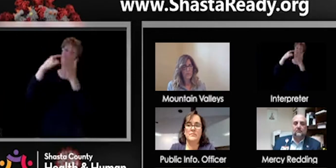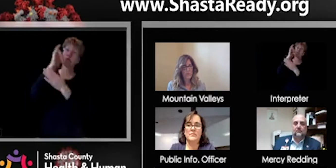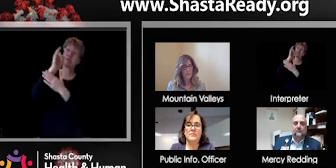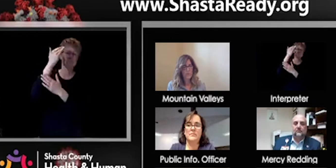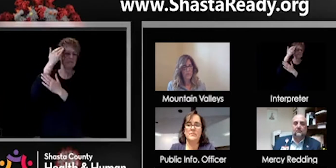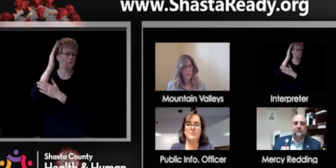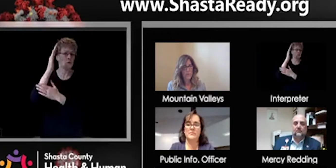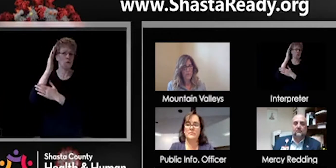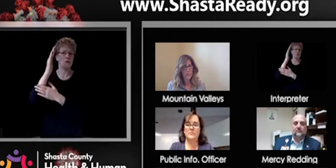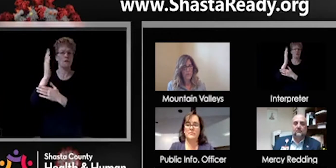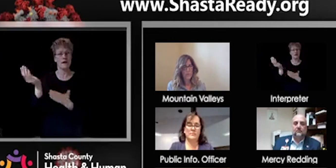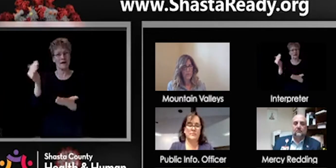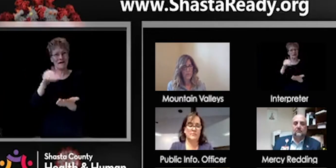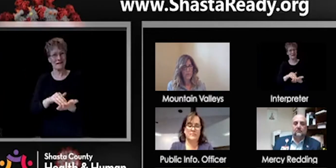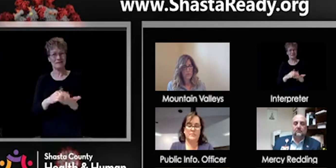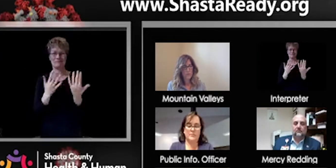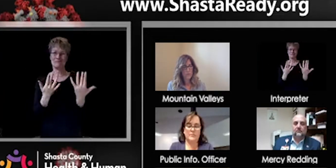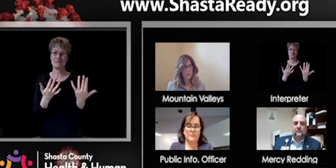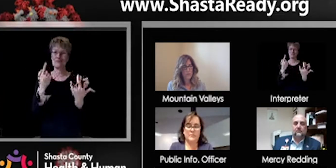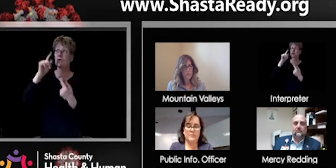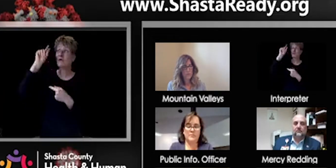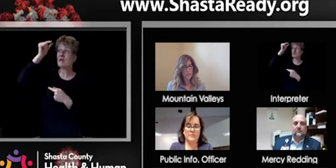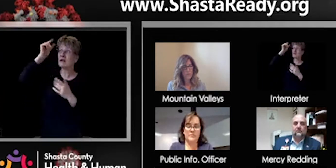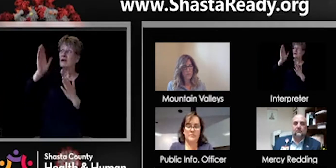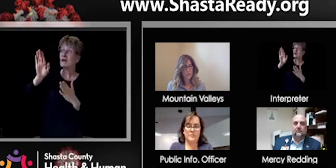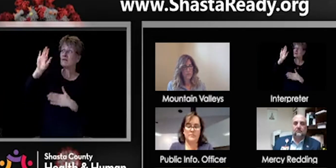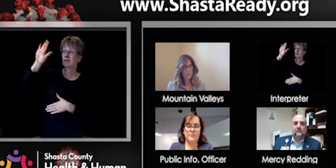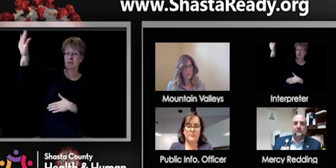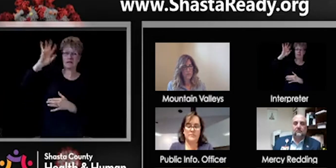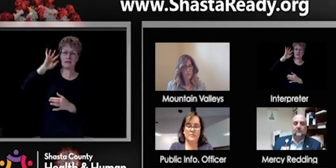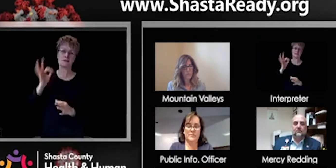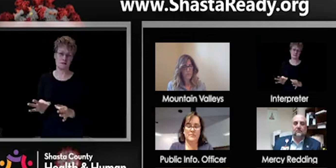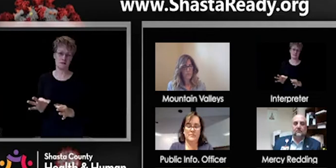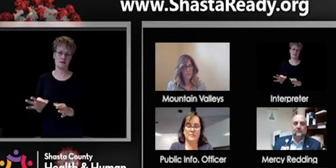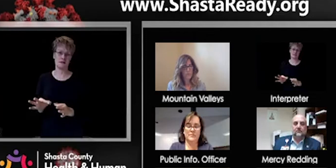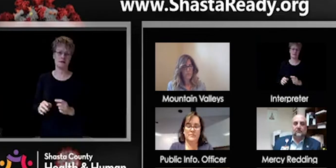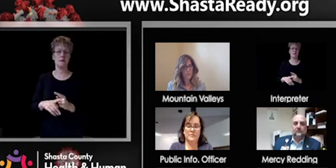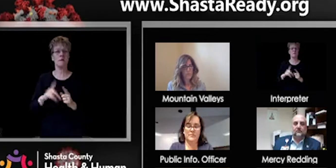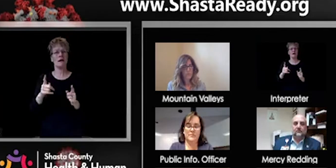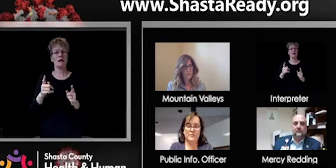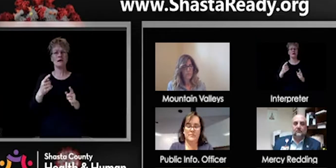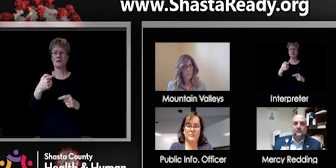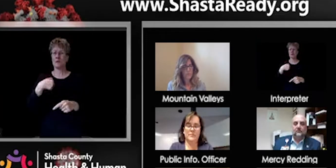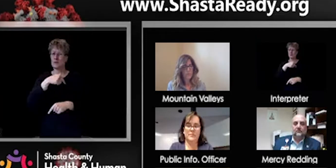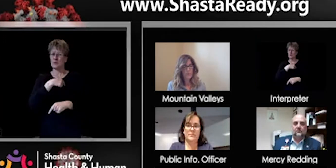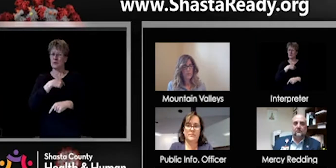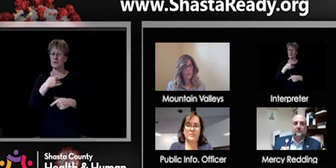does. I can tell you that there are mixed feelings around a mask requirement. I think